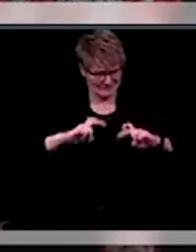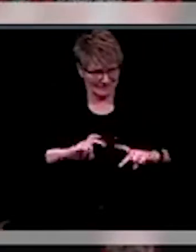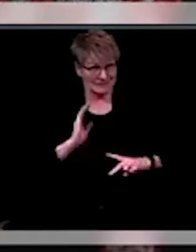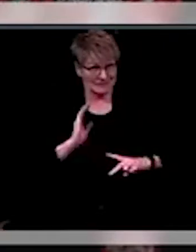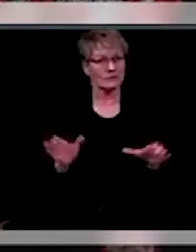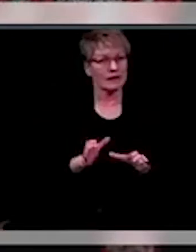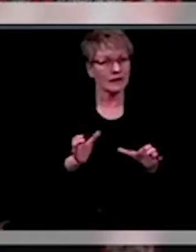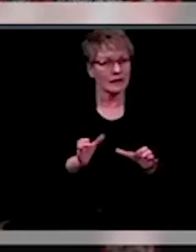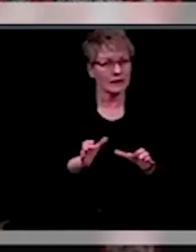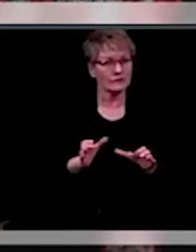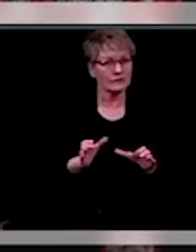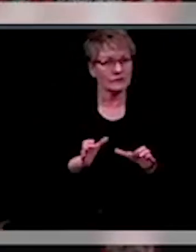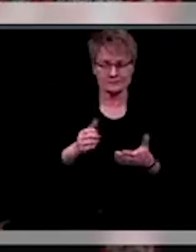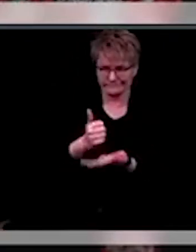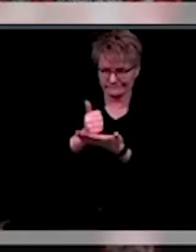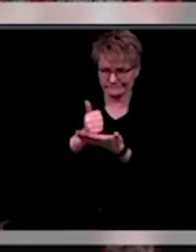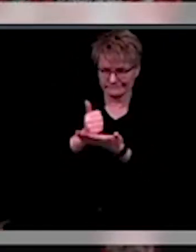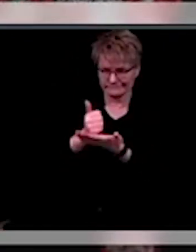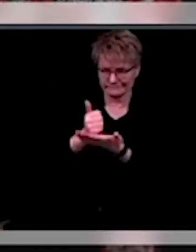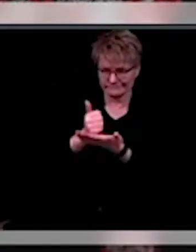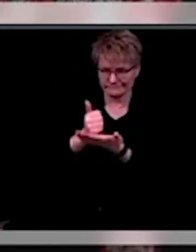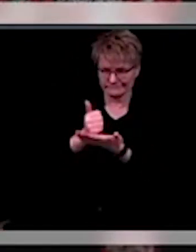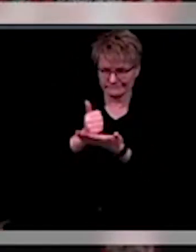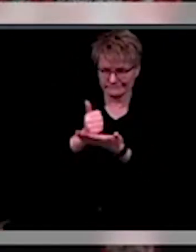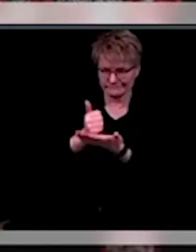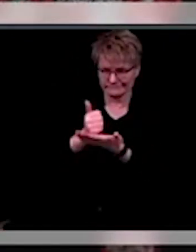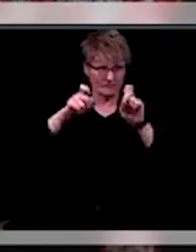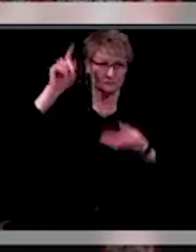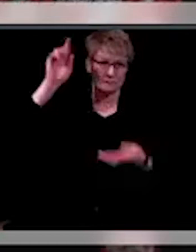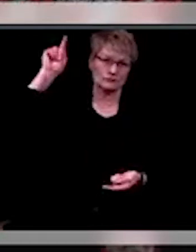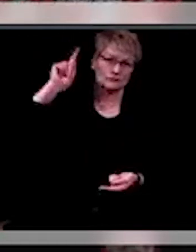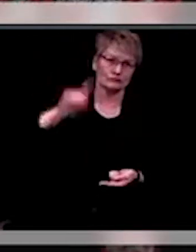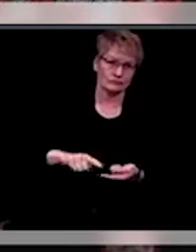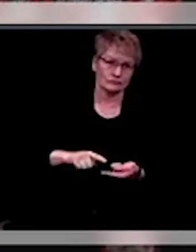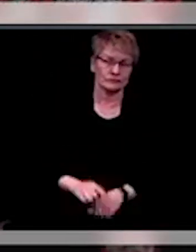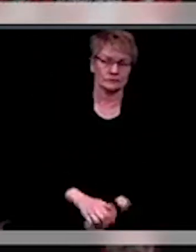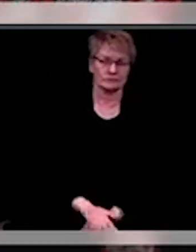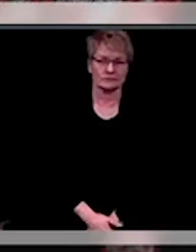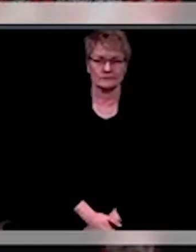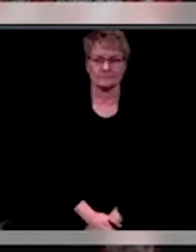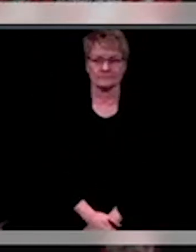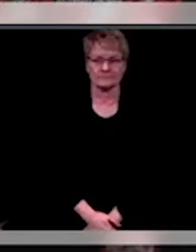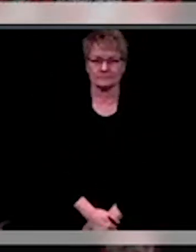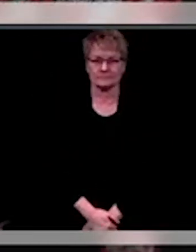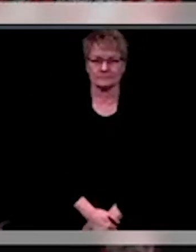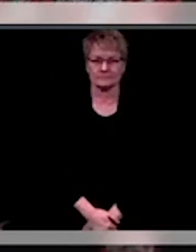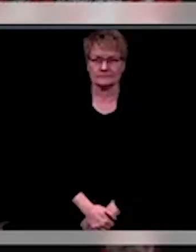Maybe this is a question for Mark Mitchelson. In the ICU, I was just reflecting on my son who